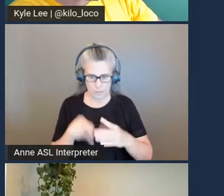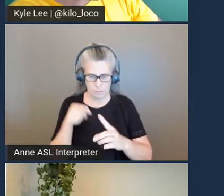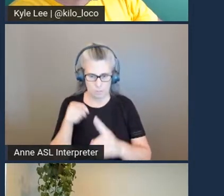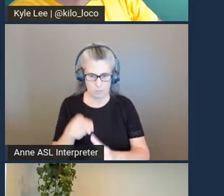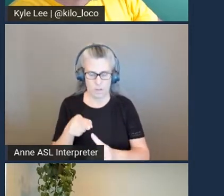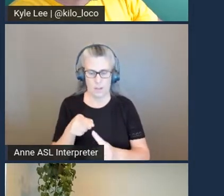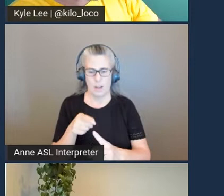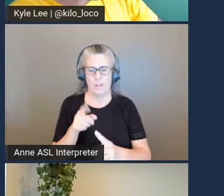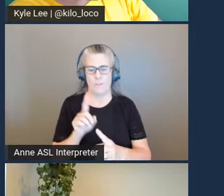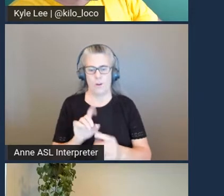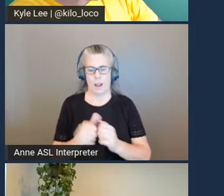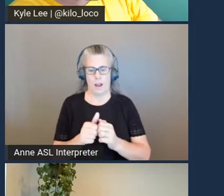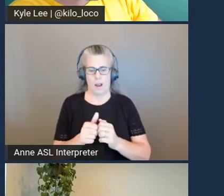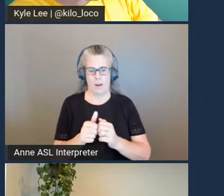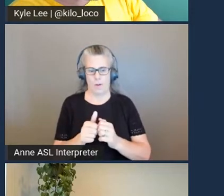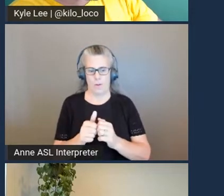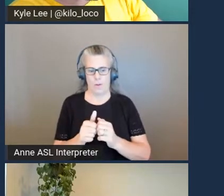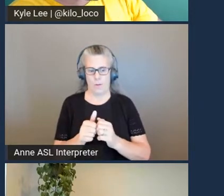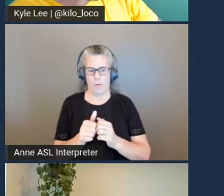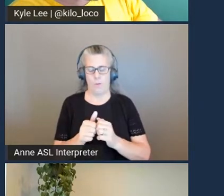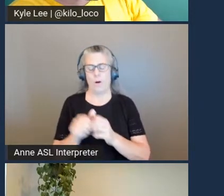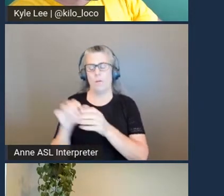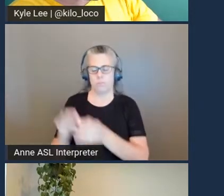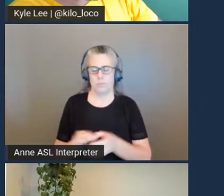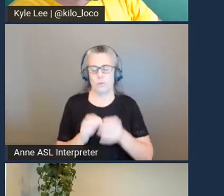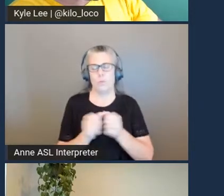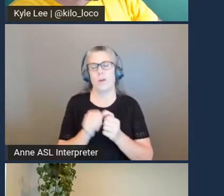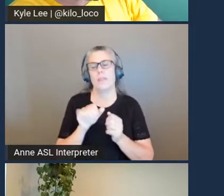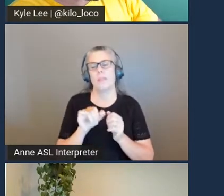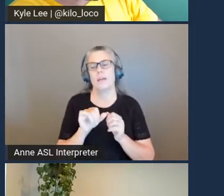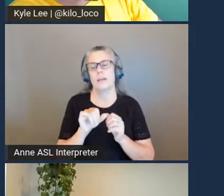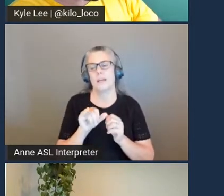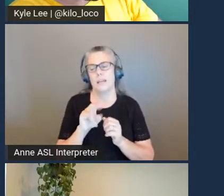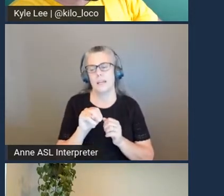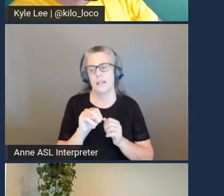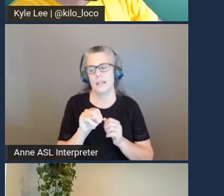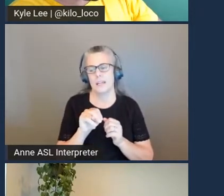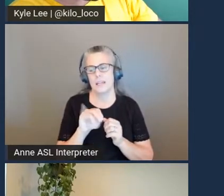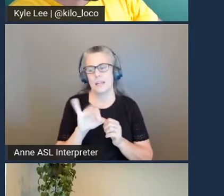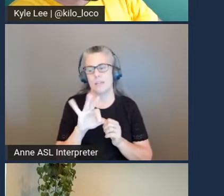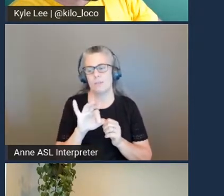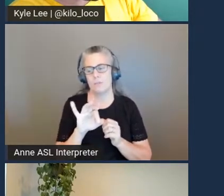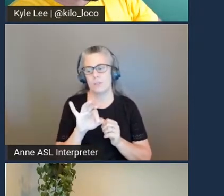along with an inference ID. And so once the instance, depending upon the configuration